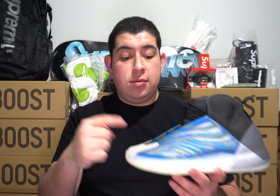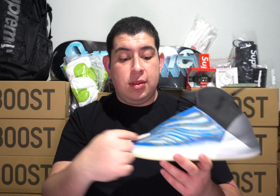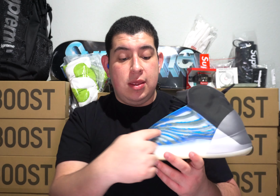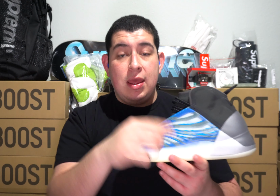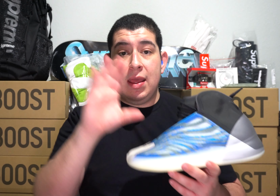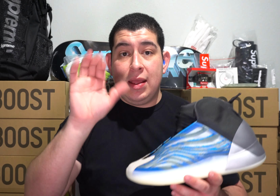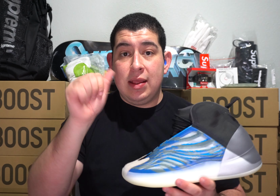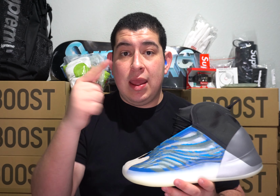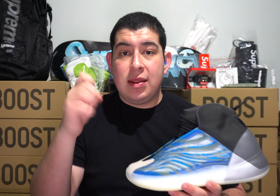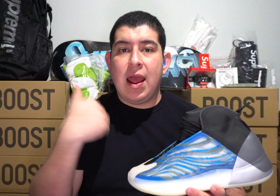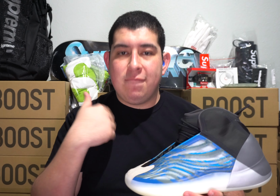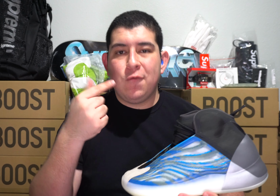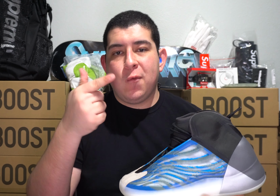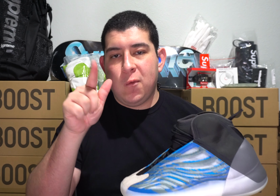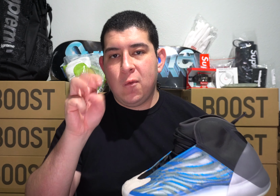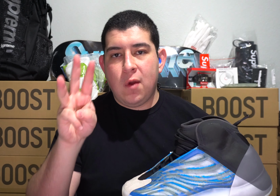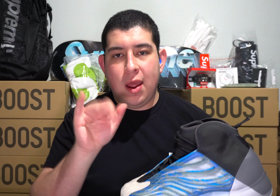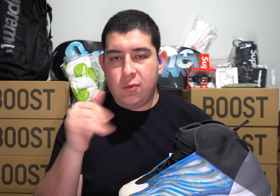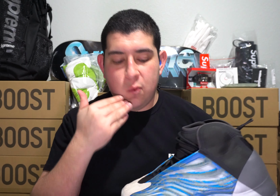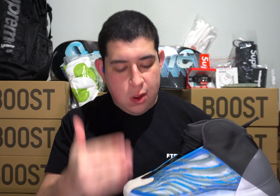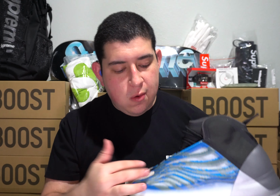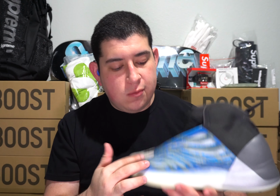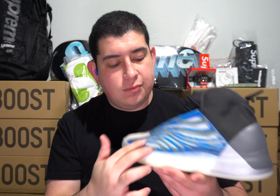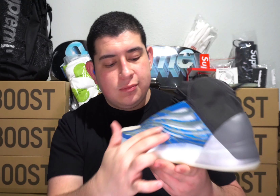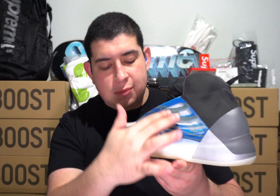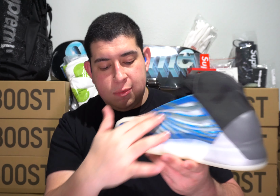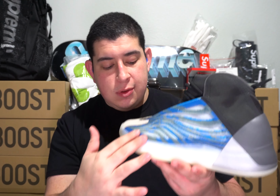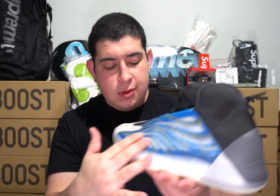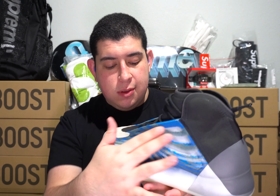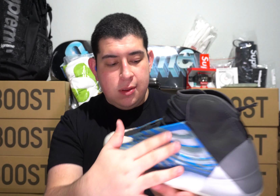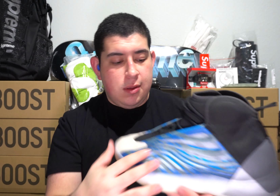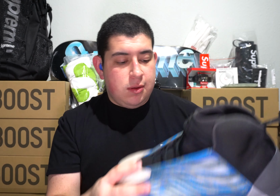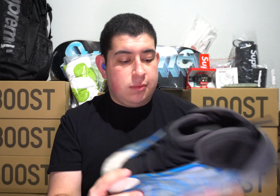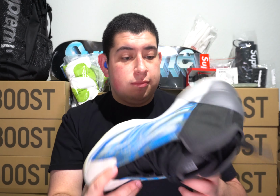I like this cage because it have glow.